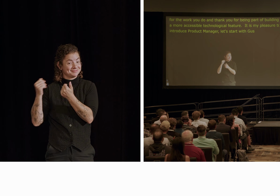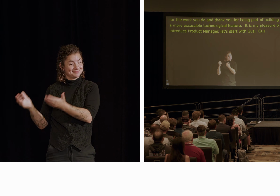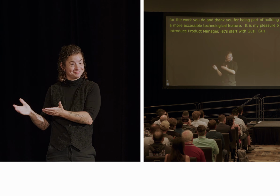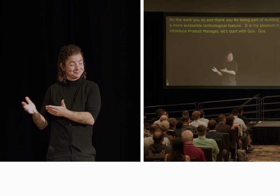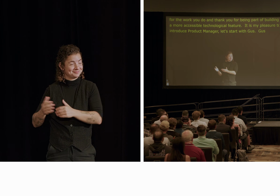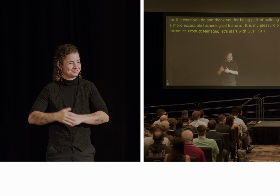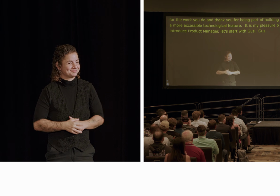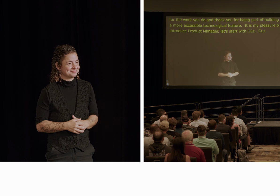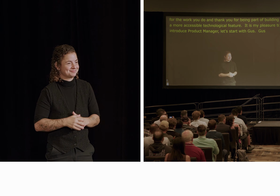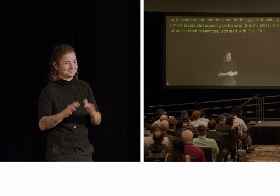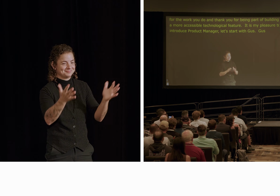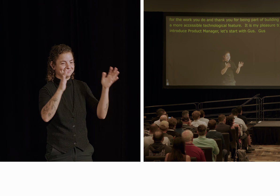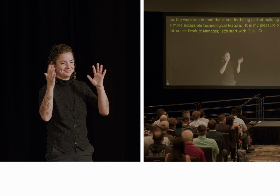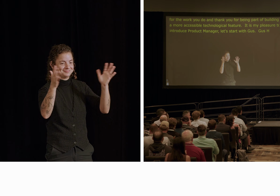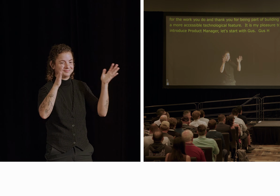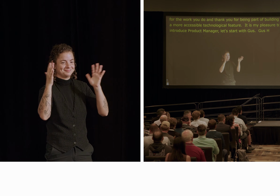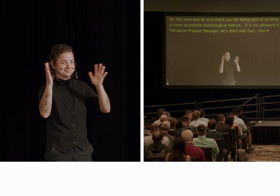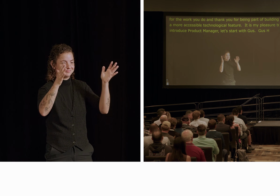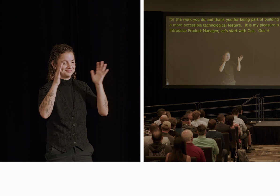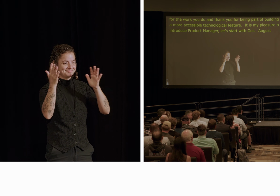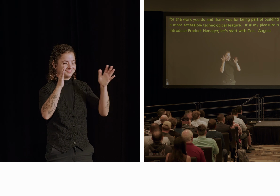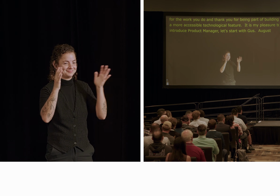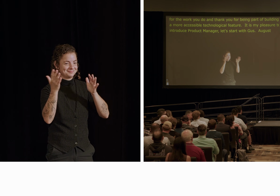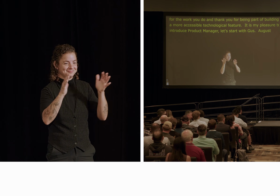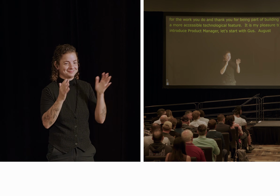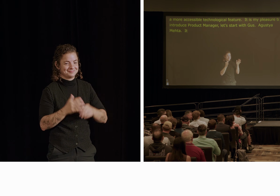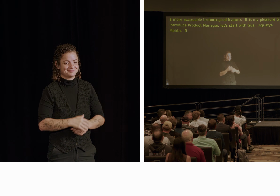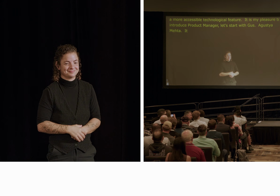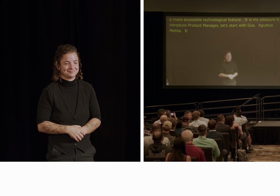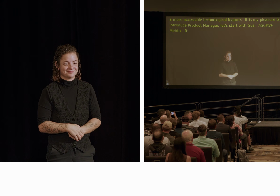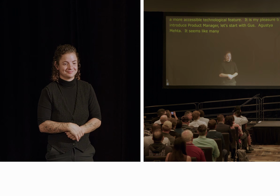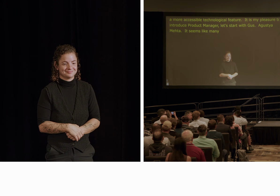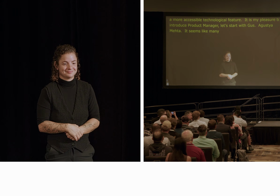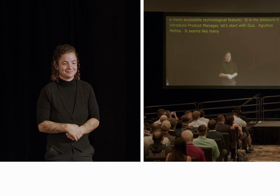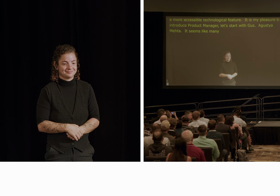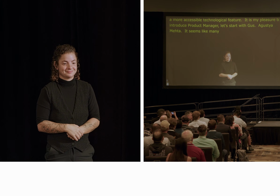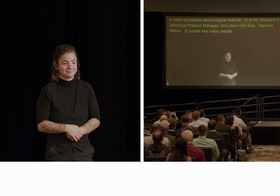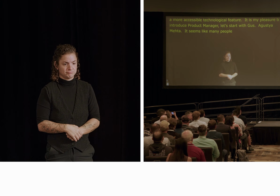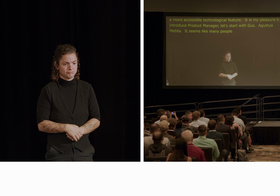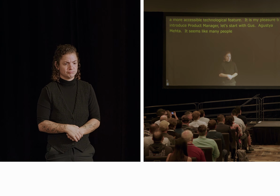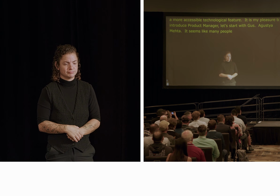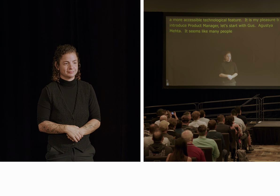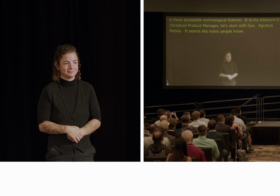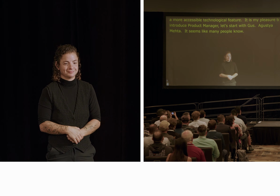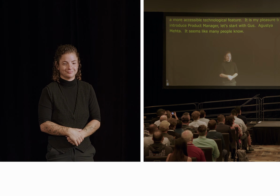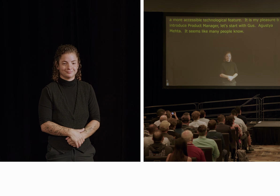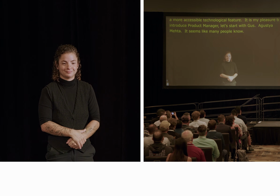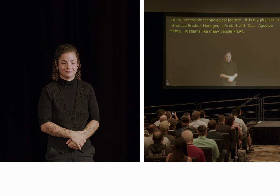Seems like many people know. Director of concept engineering.